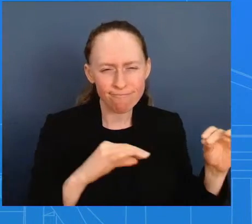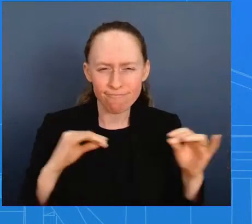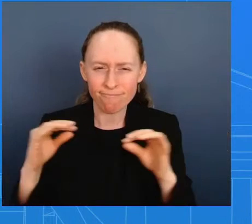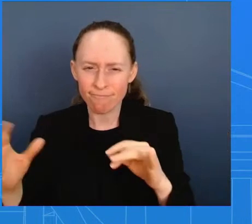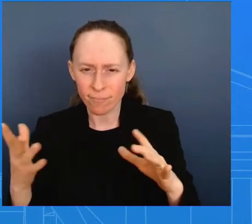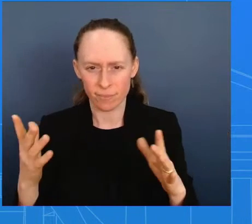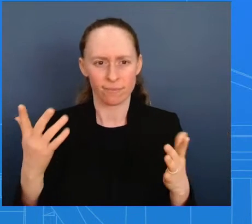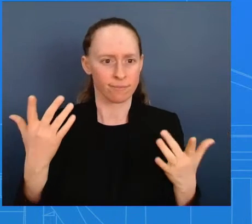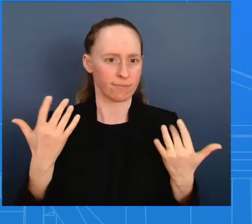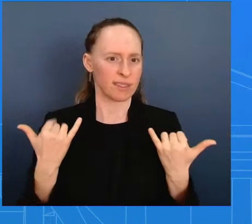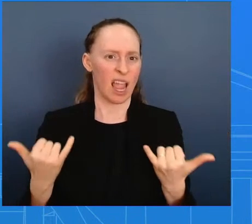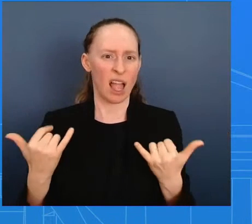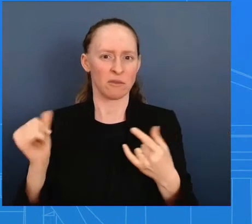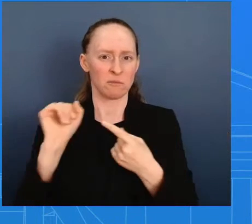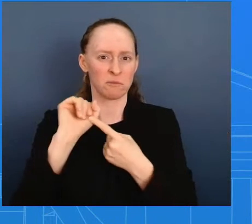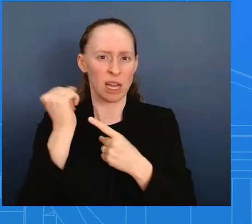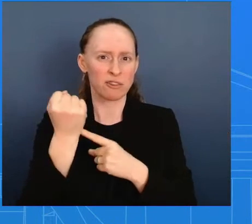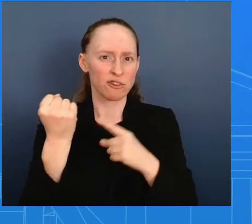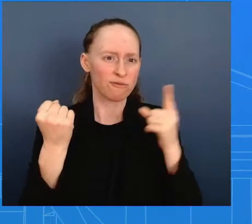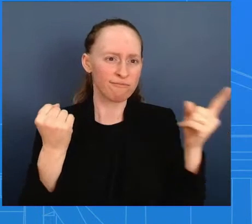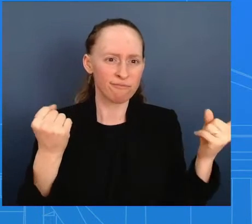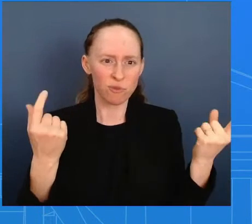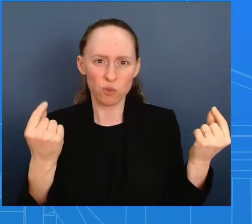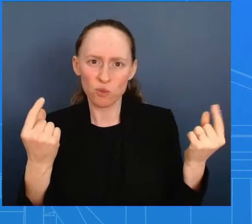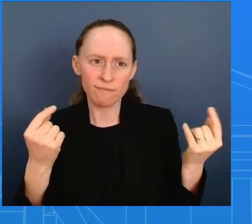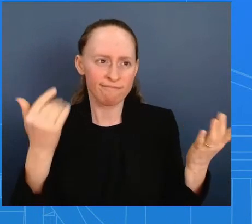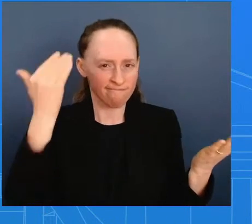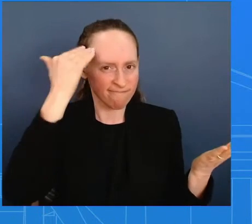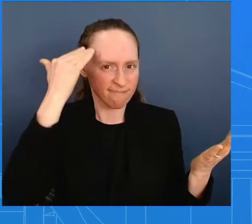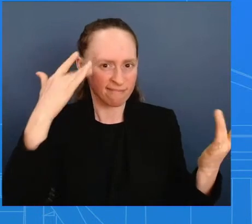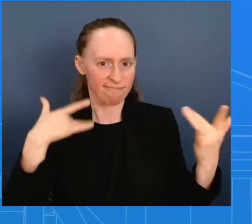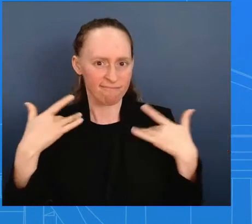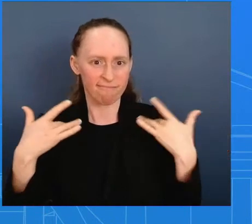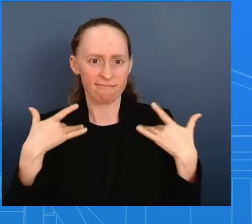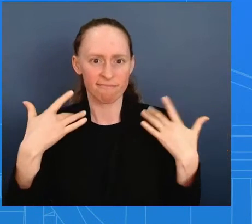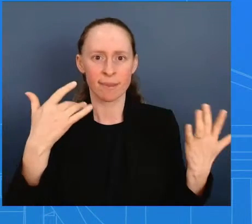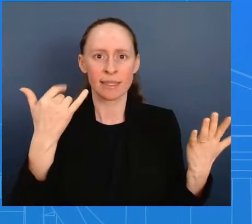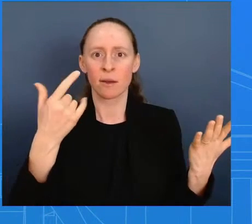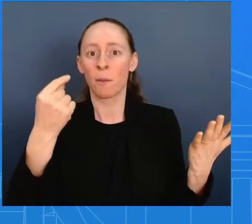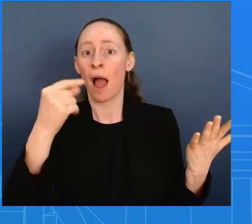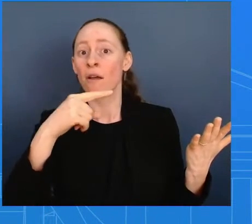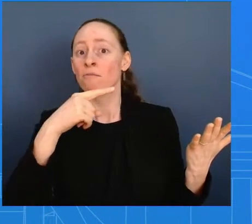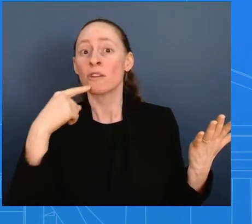about the capabilities that they are most in need of, and a real triage effort to say,